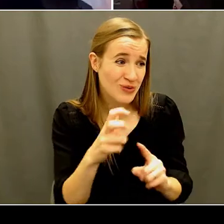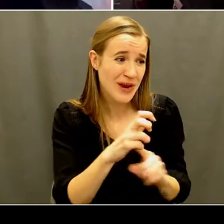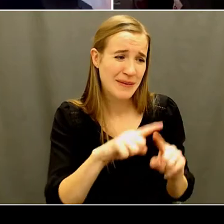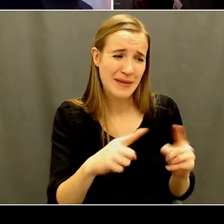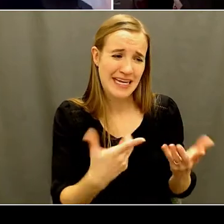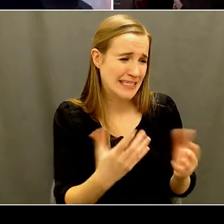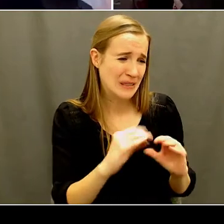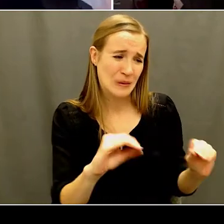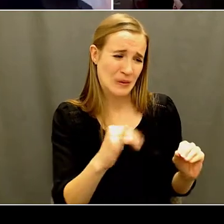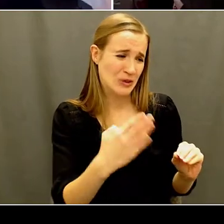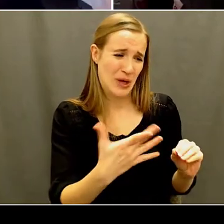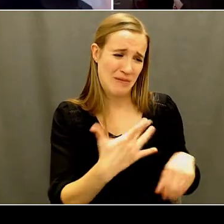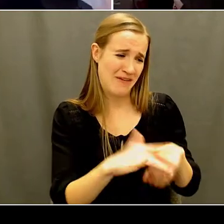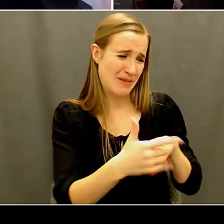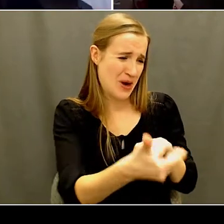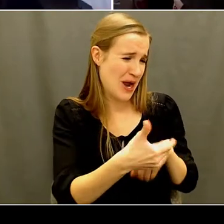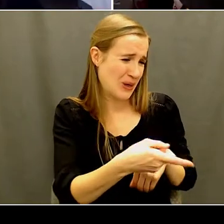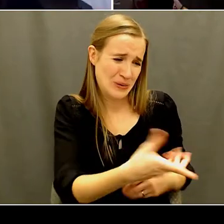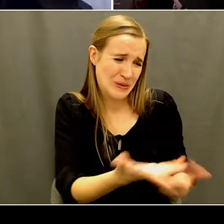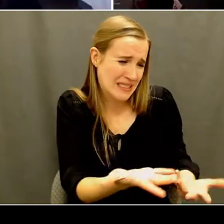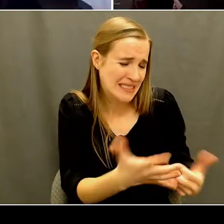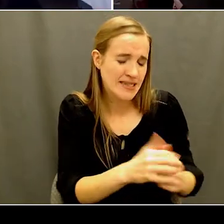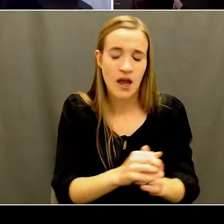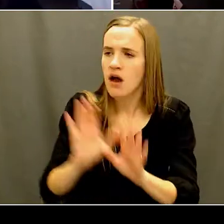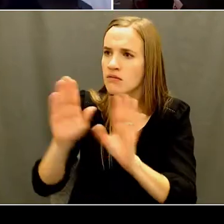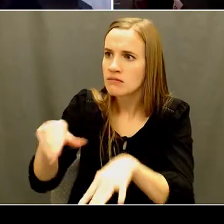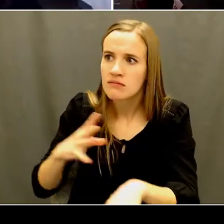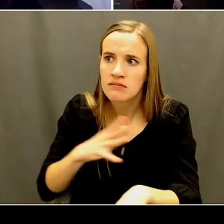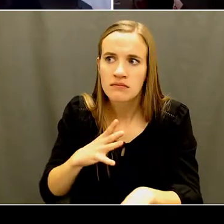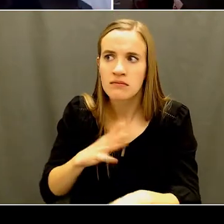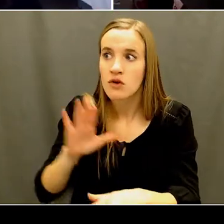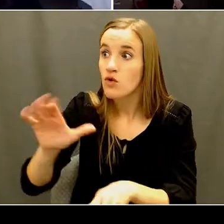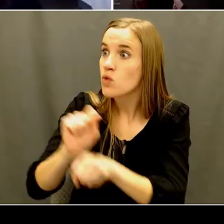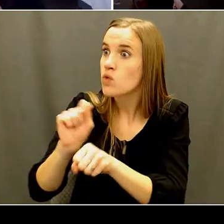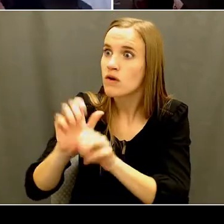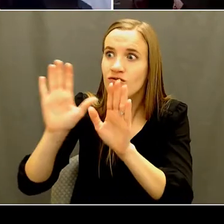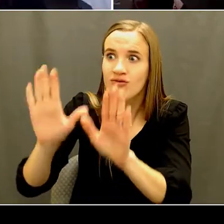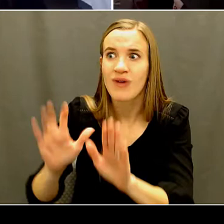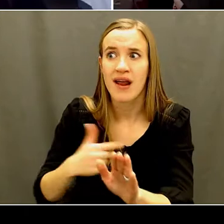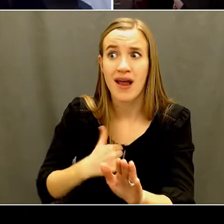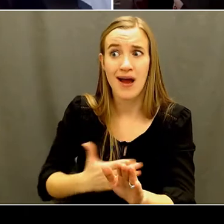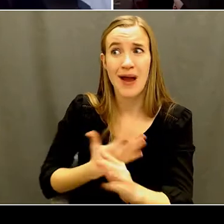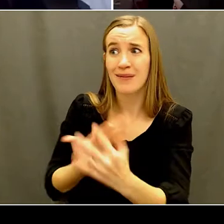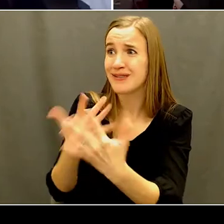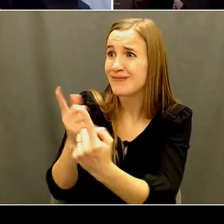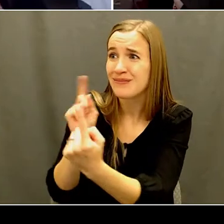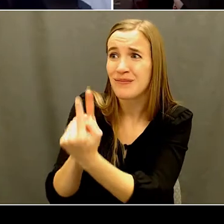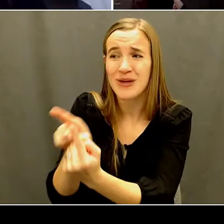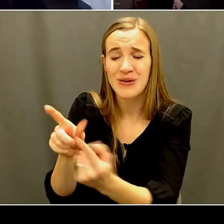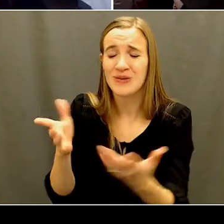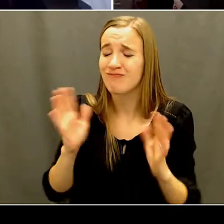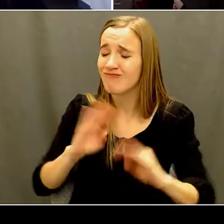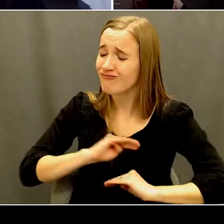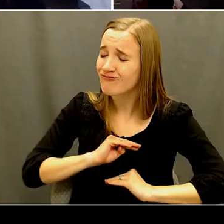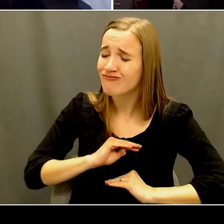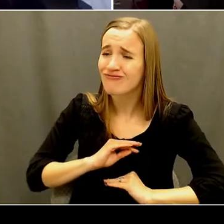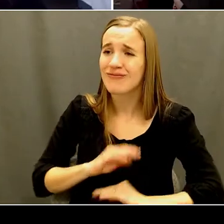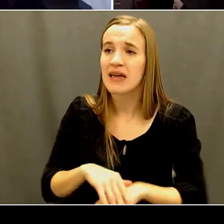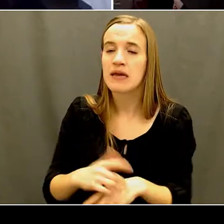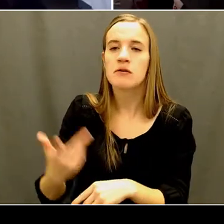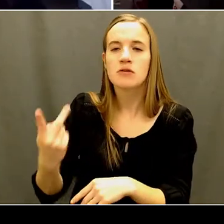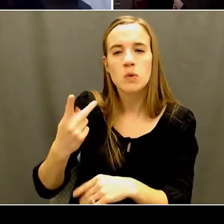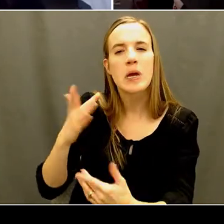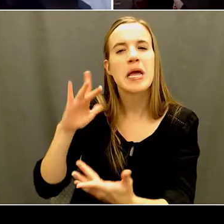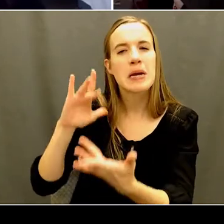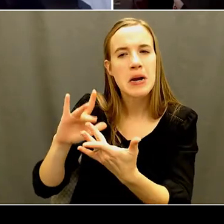in touch. And then, few months go by and I literally get a random phone call from